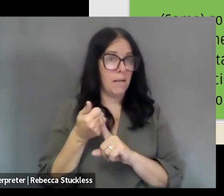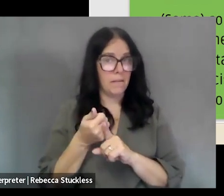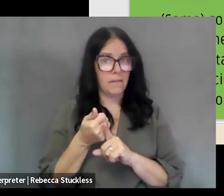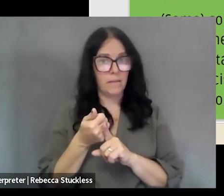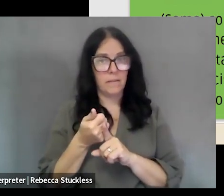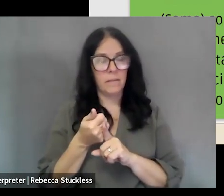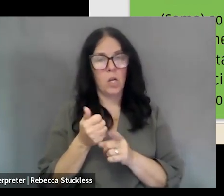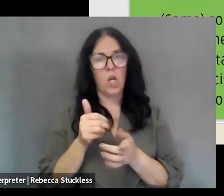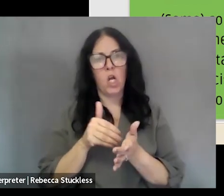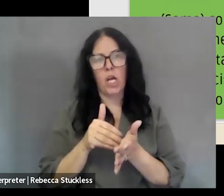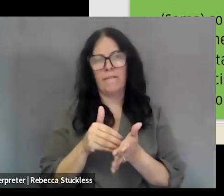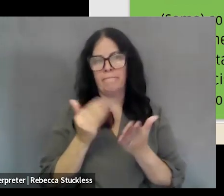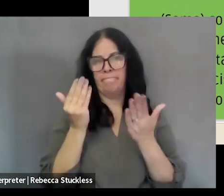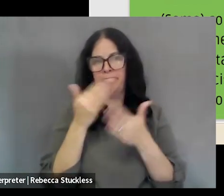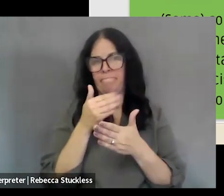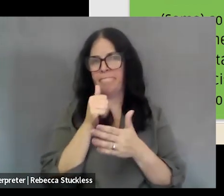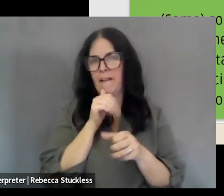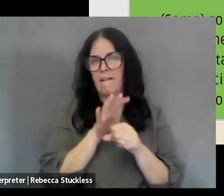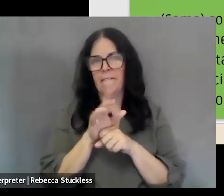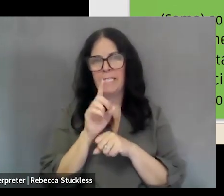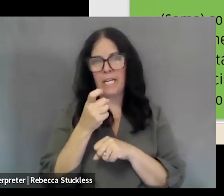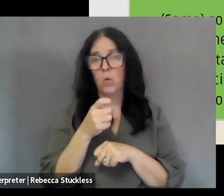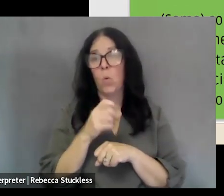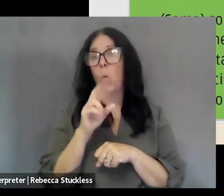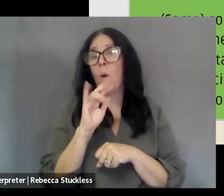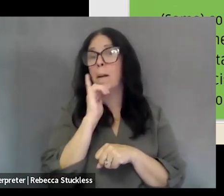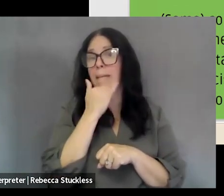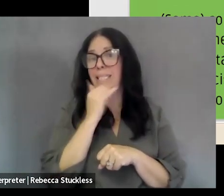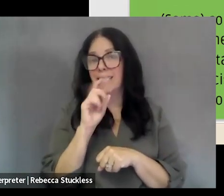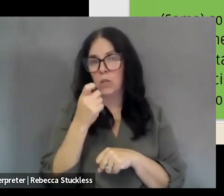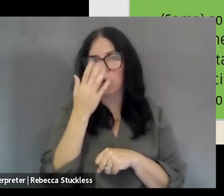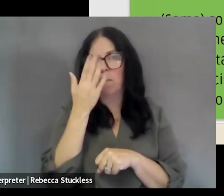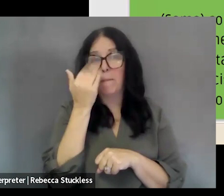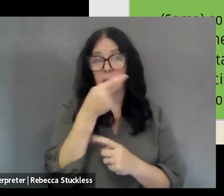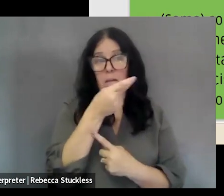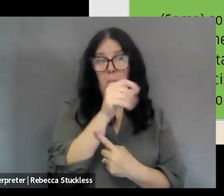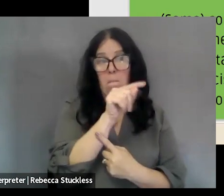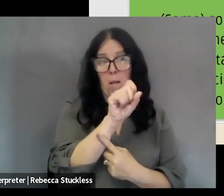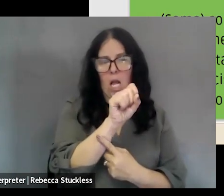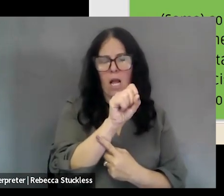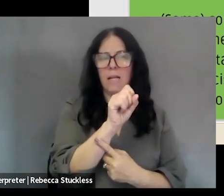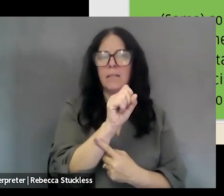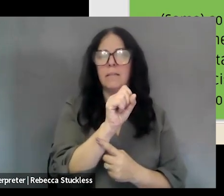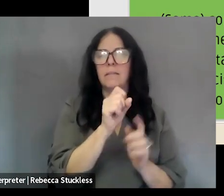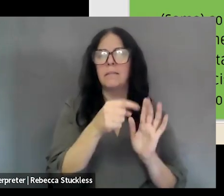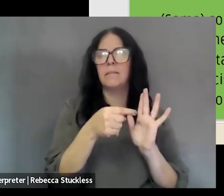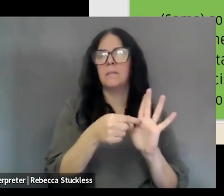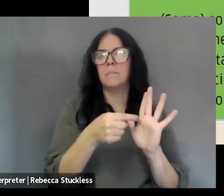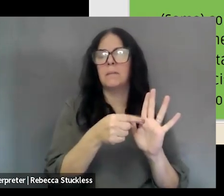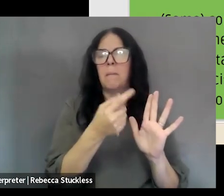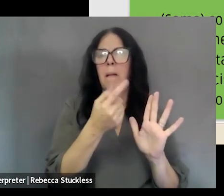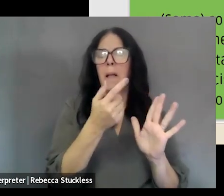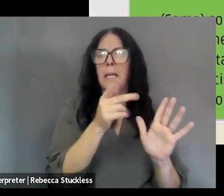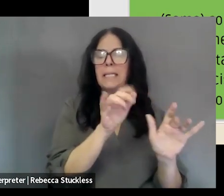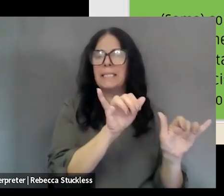often underdiagnosed or misdiagnosed because of the similarities and identities and identical